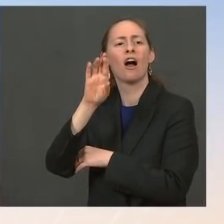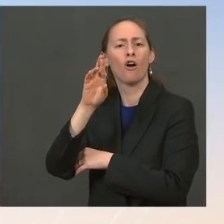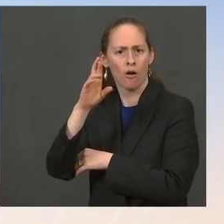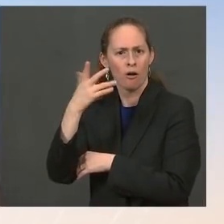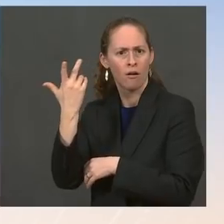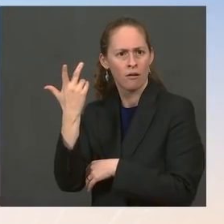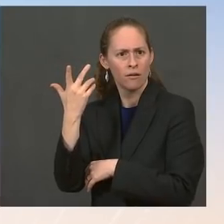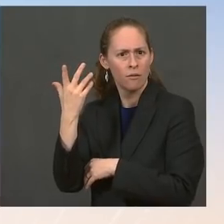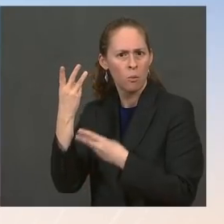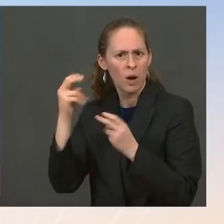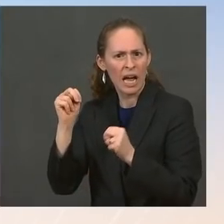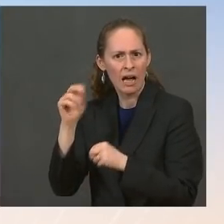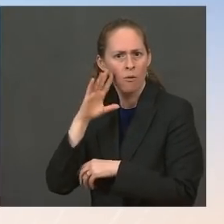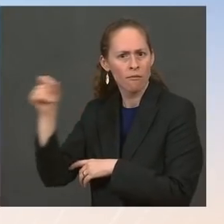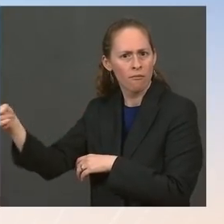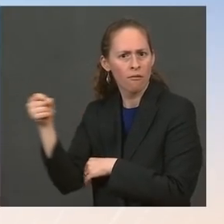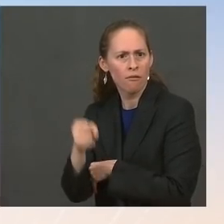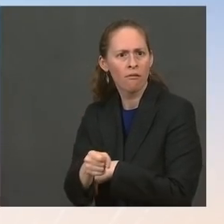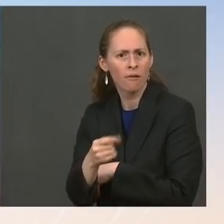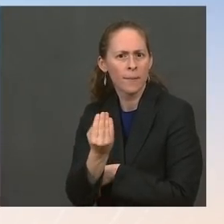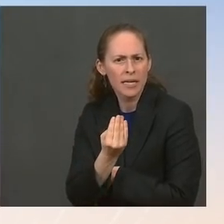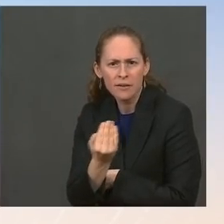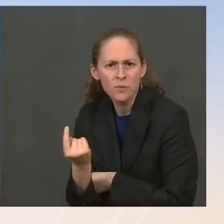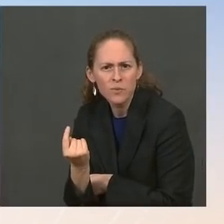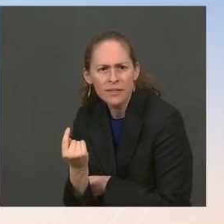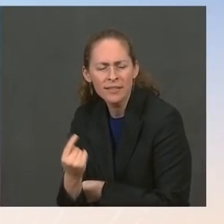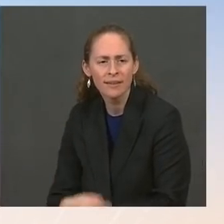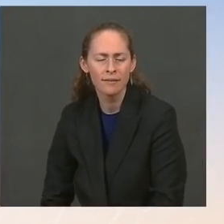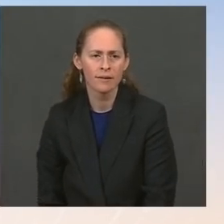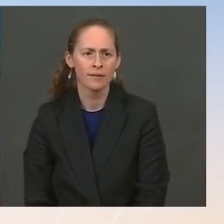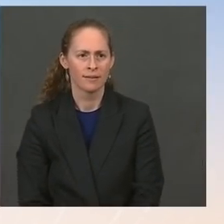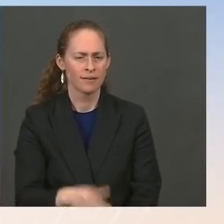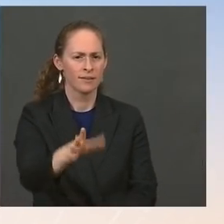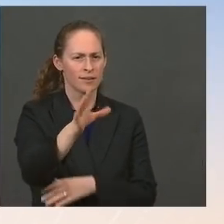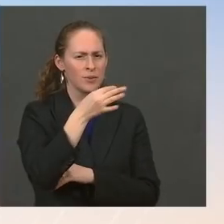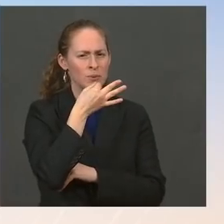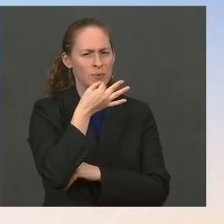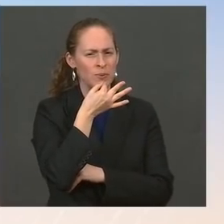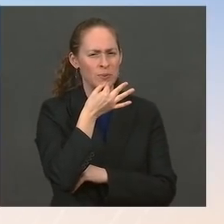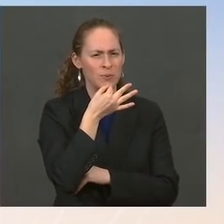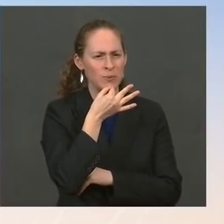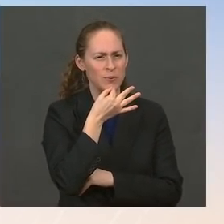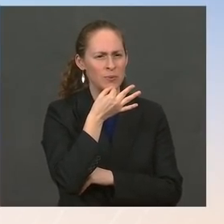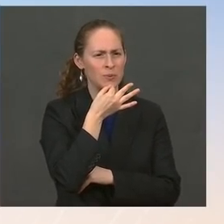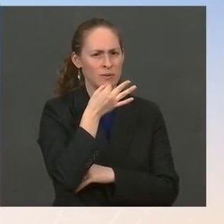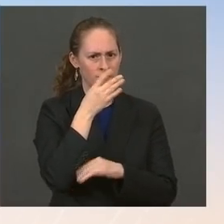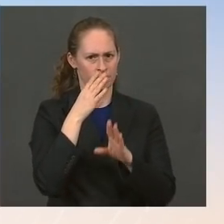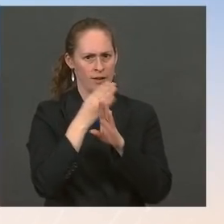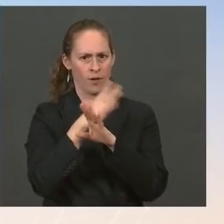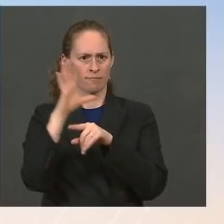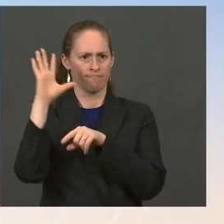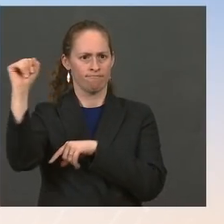Ms. Psaki: The President intends to make a decision. And I expect we'll have more to share in advance of his departure. So, by process of elimination, expect they'll more --